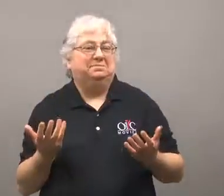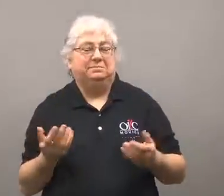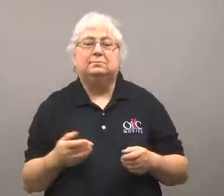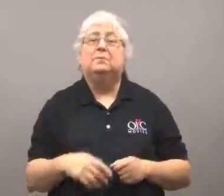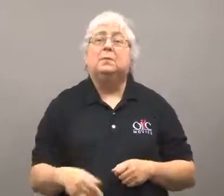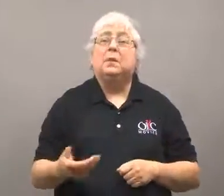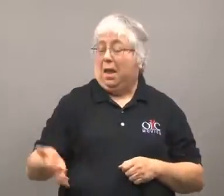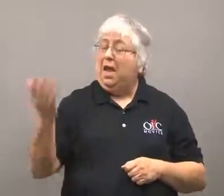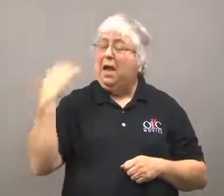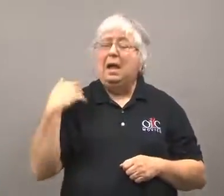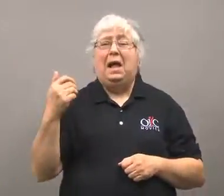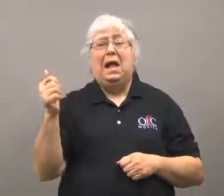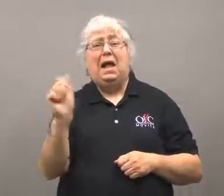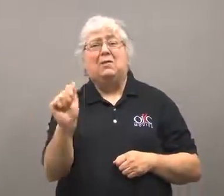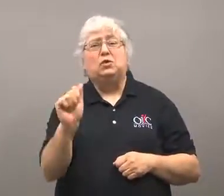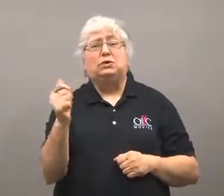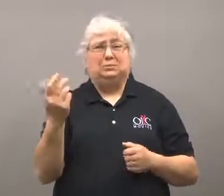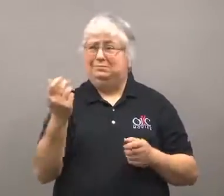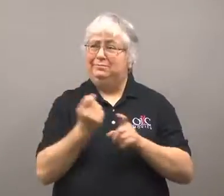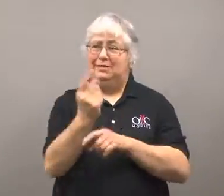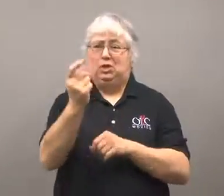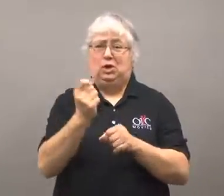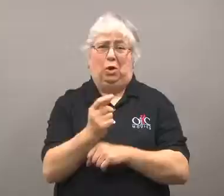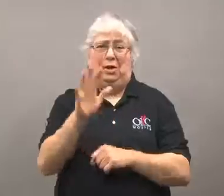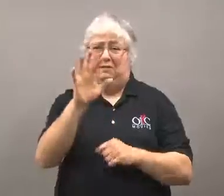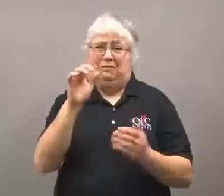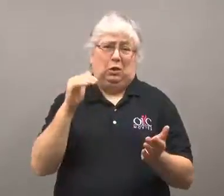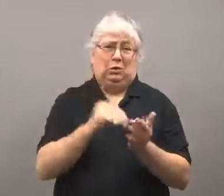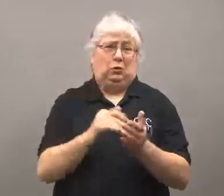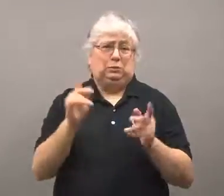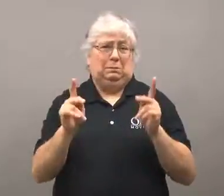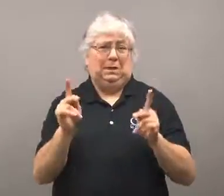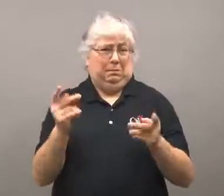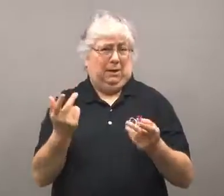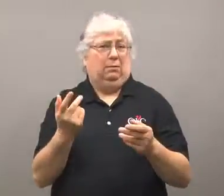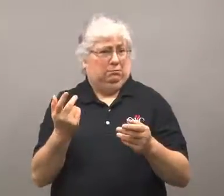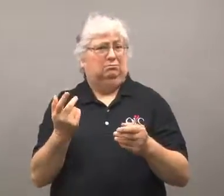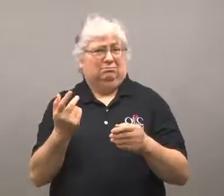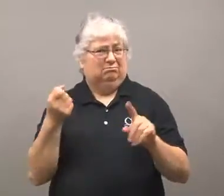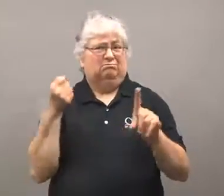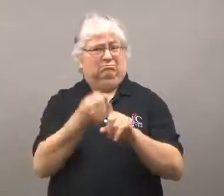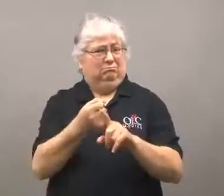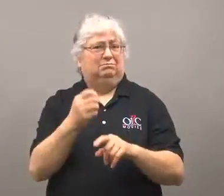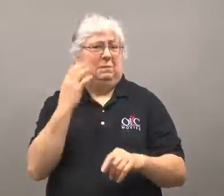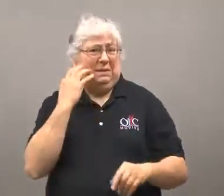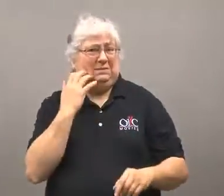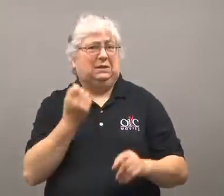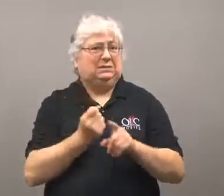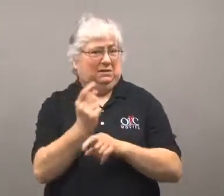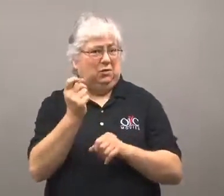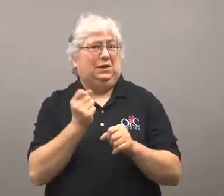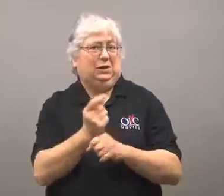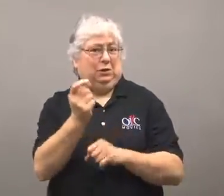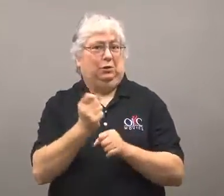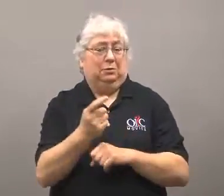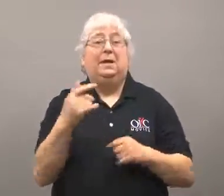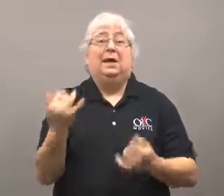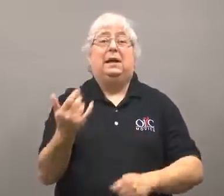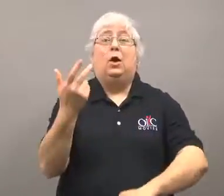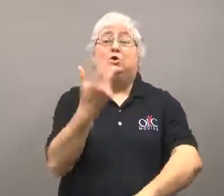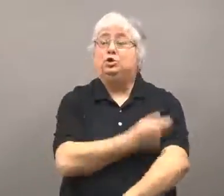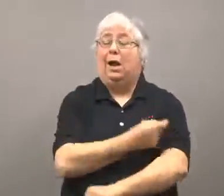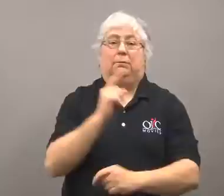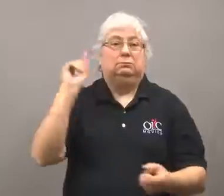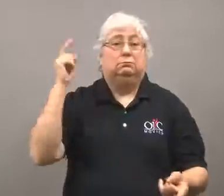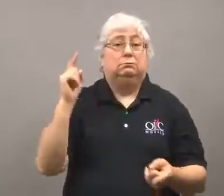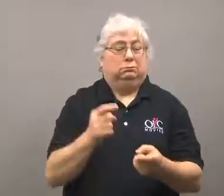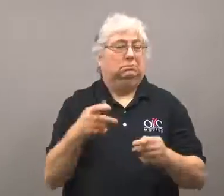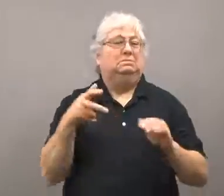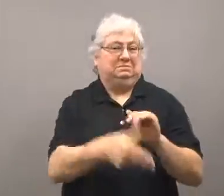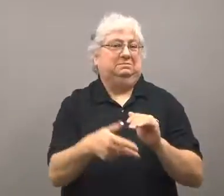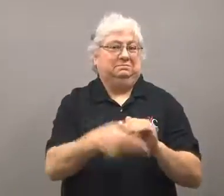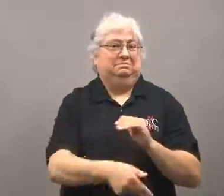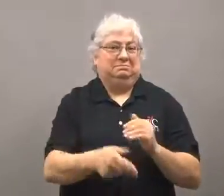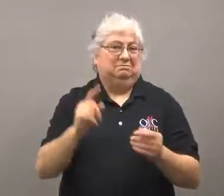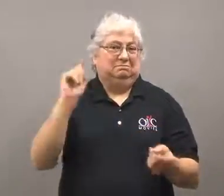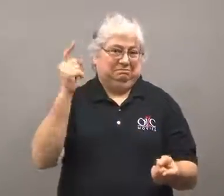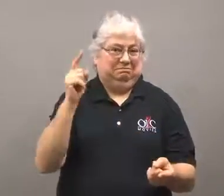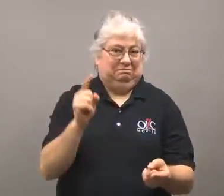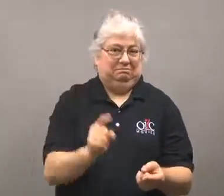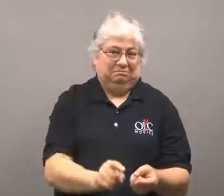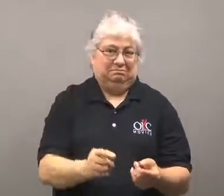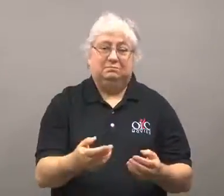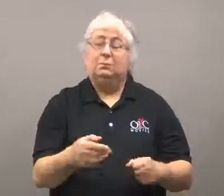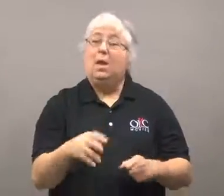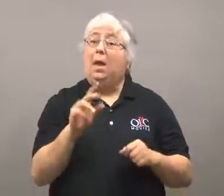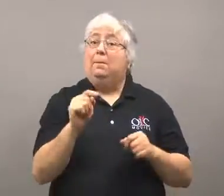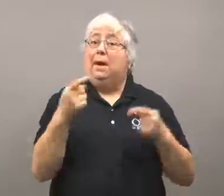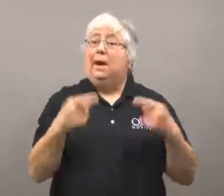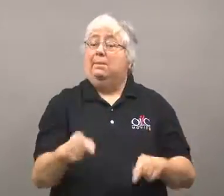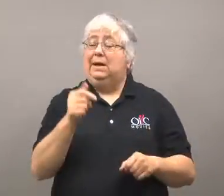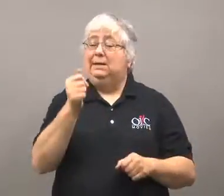On average, there were 500,000 cases of measles per year.